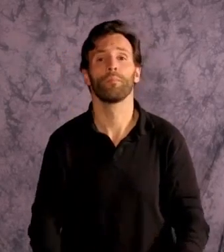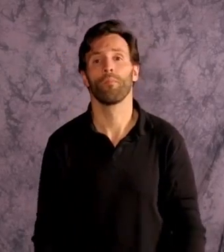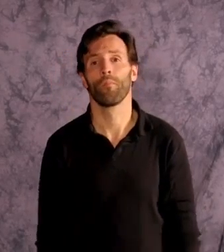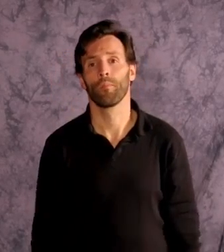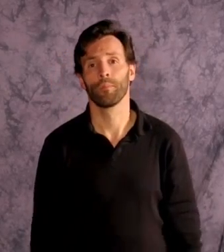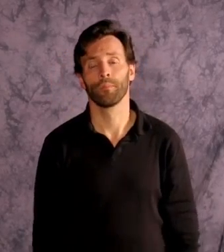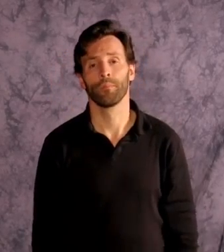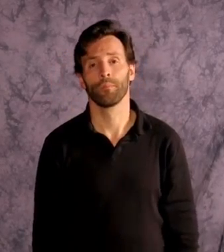as the current "Photo ID" proposal.